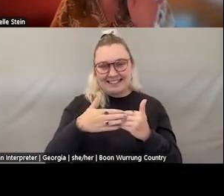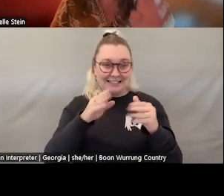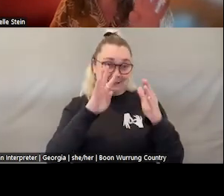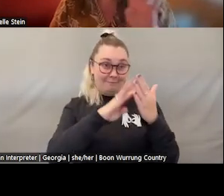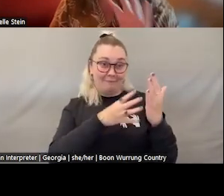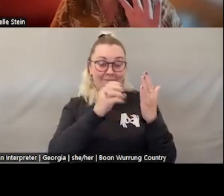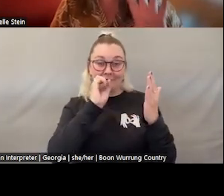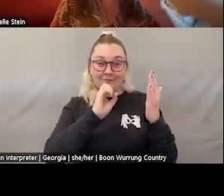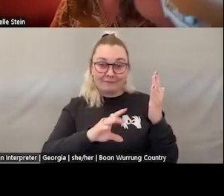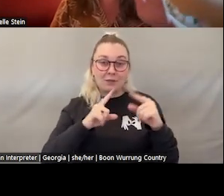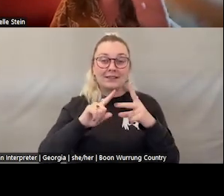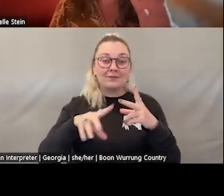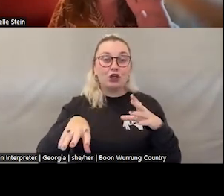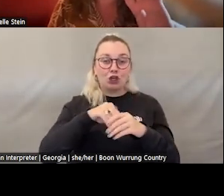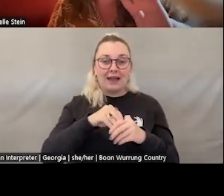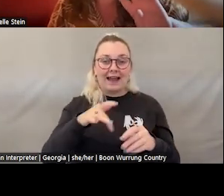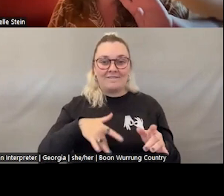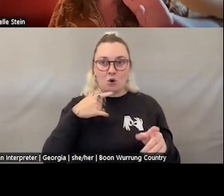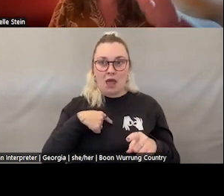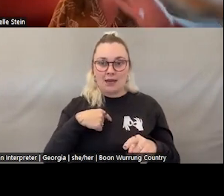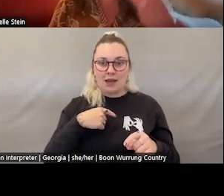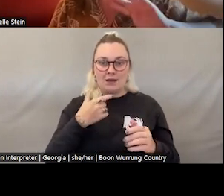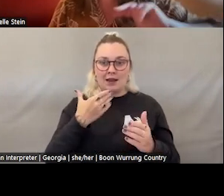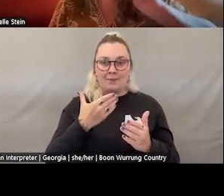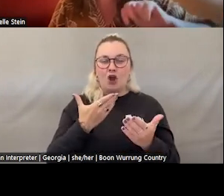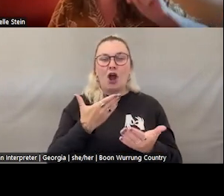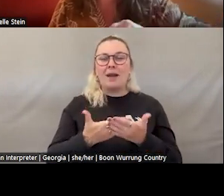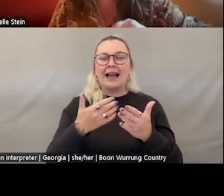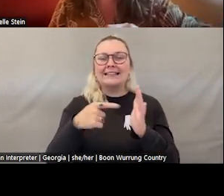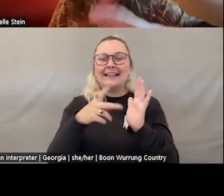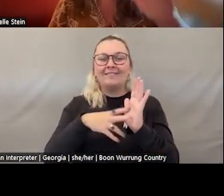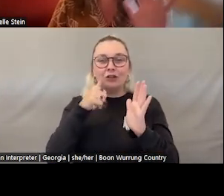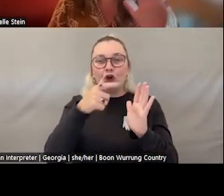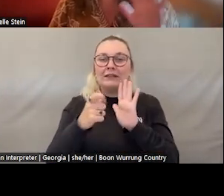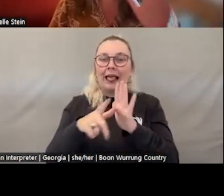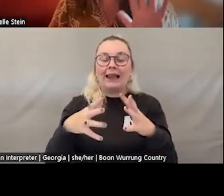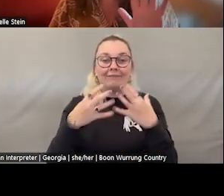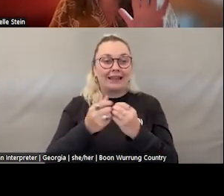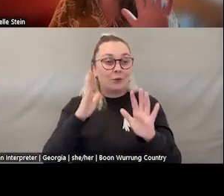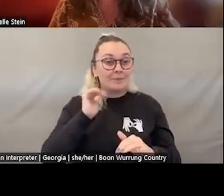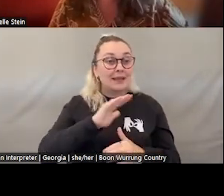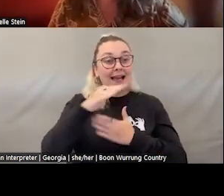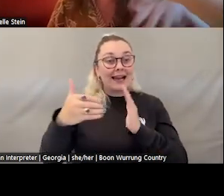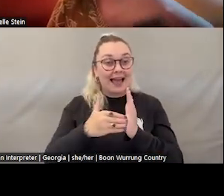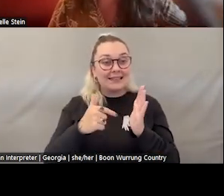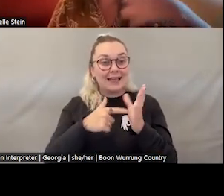I've also included on the last tab, just getting started, so if you don't want to